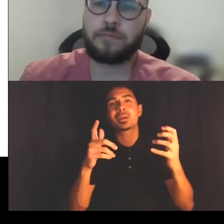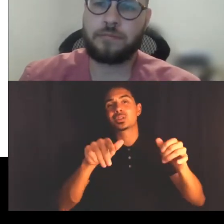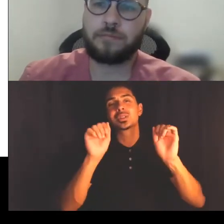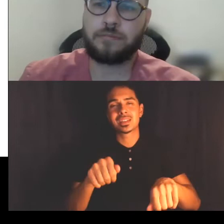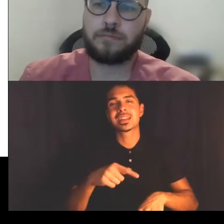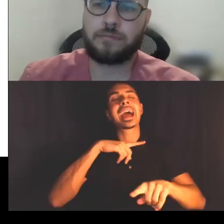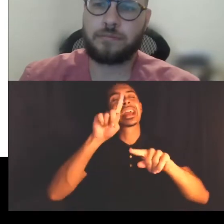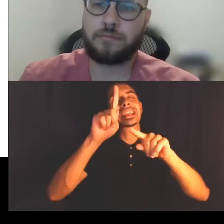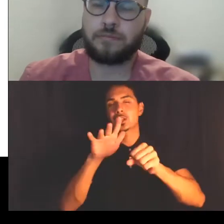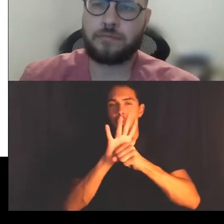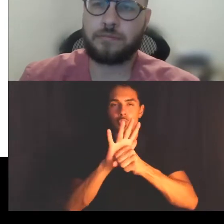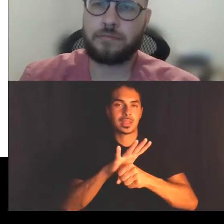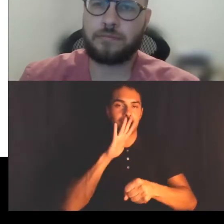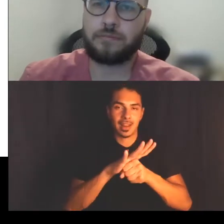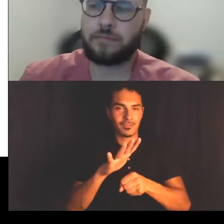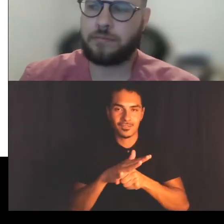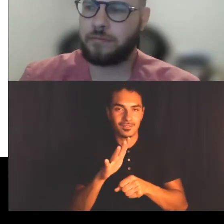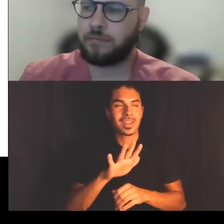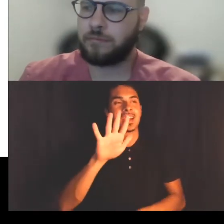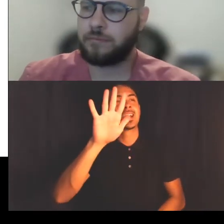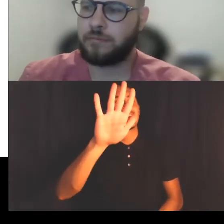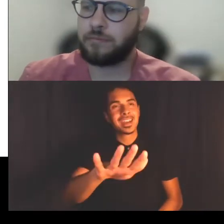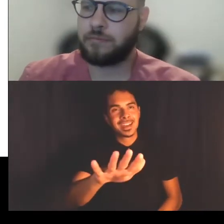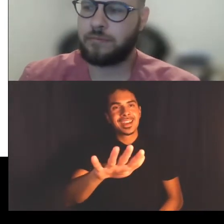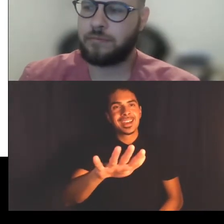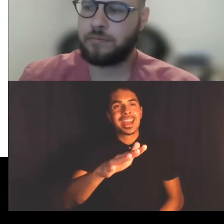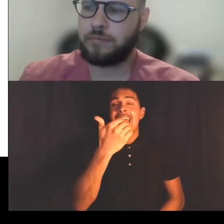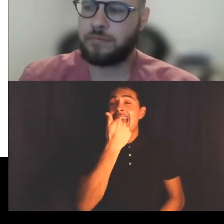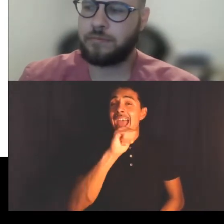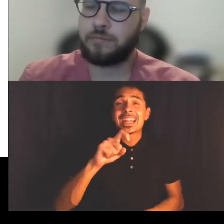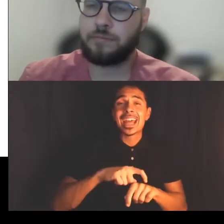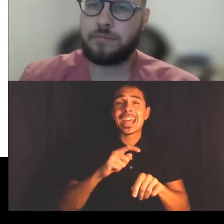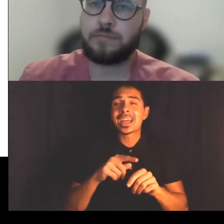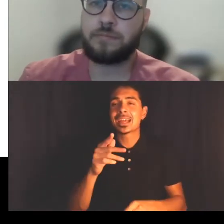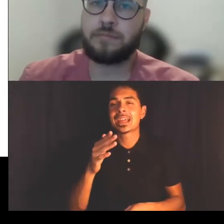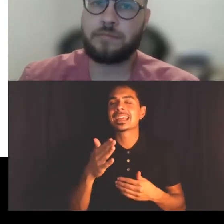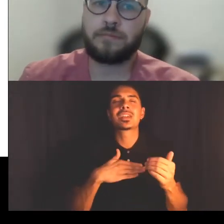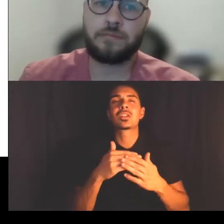Just, wherever you can get, even if it's one tiny piece